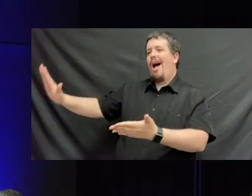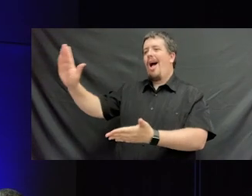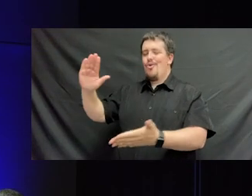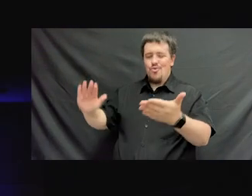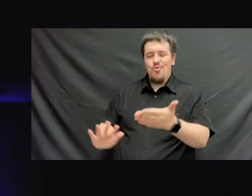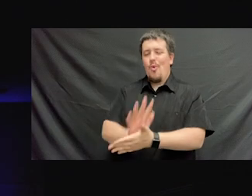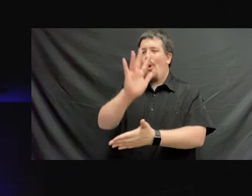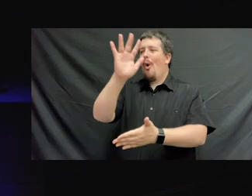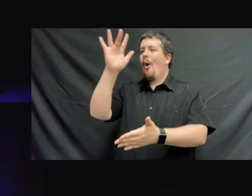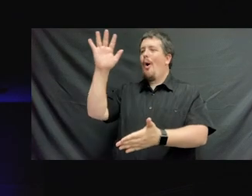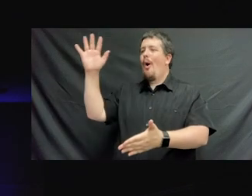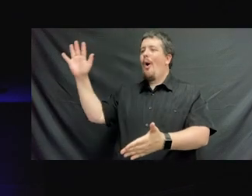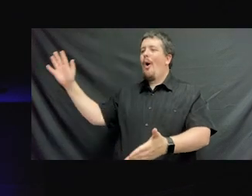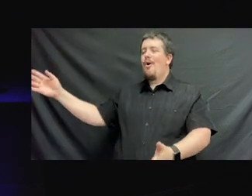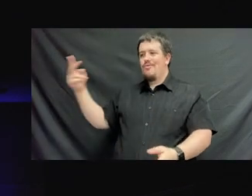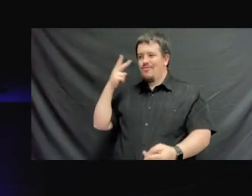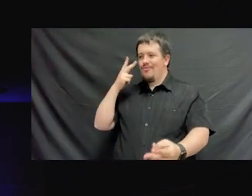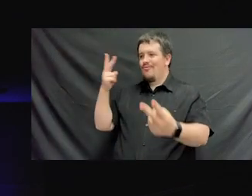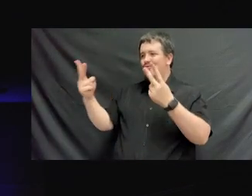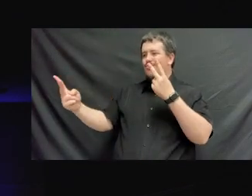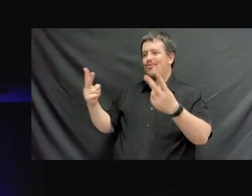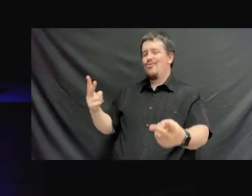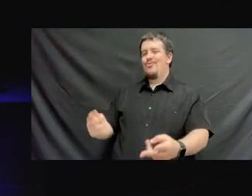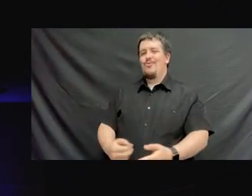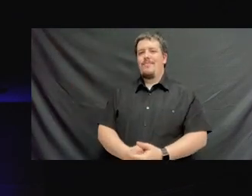Glorious to view